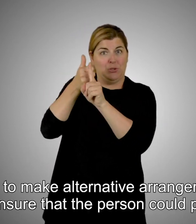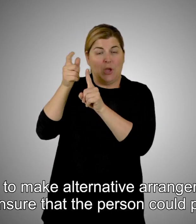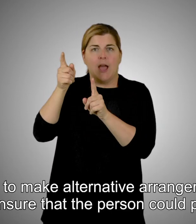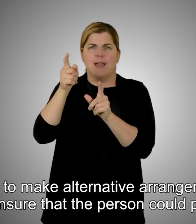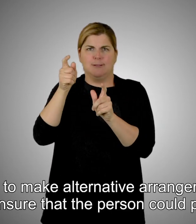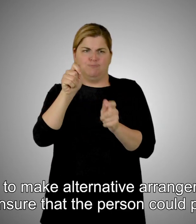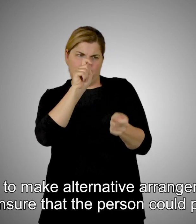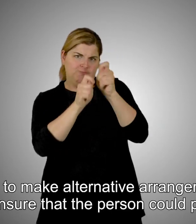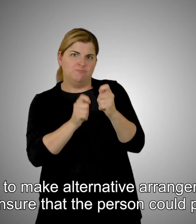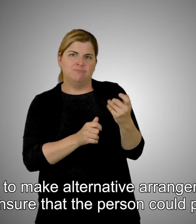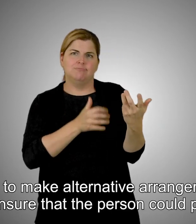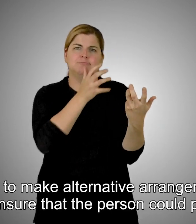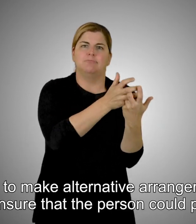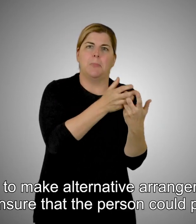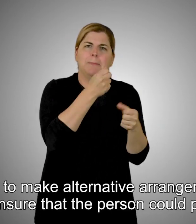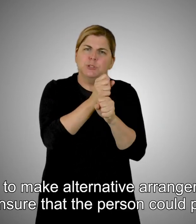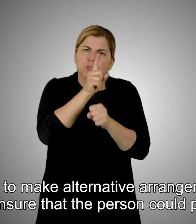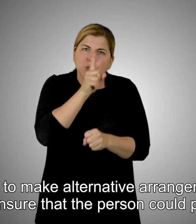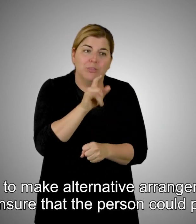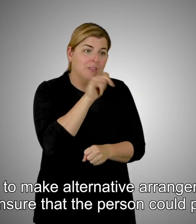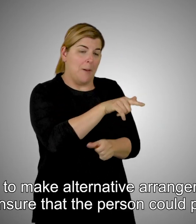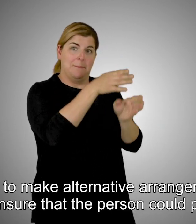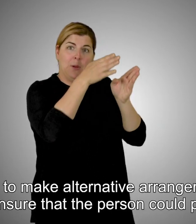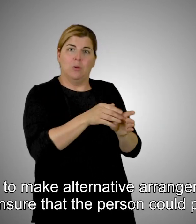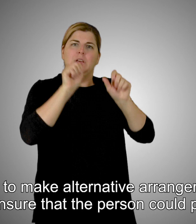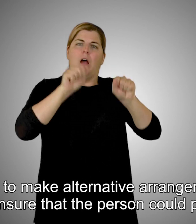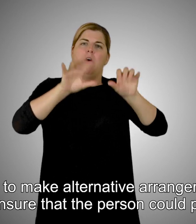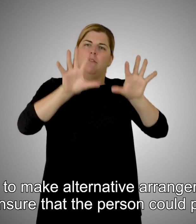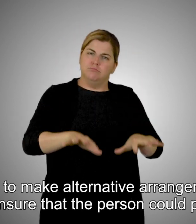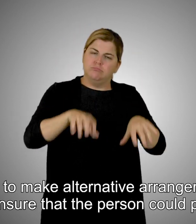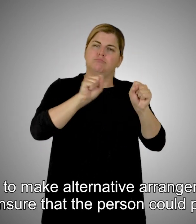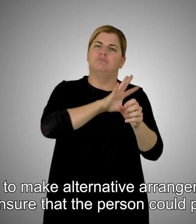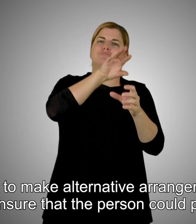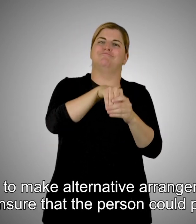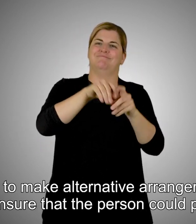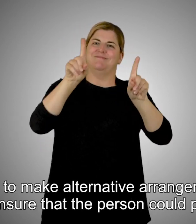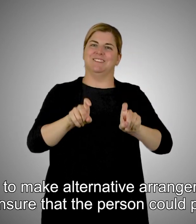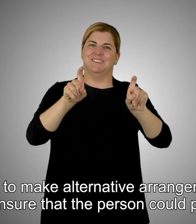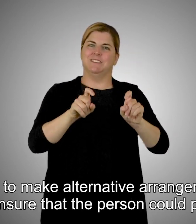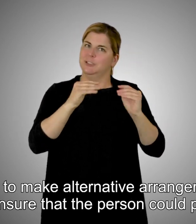to make alternative arrangements to ensure that the person could participate